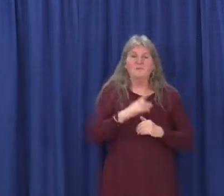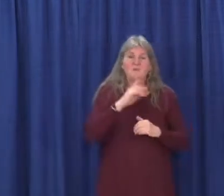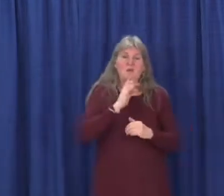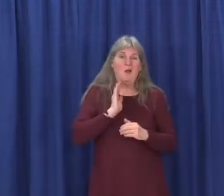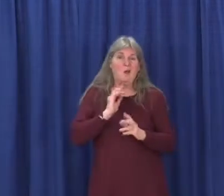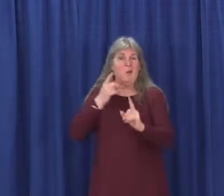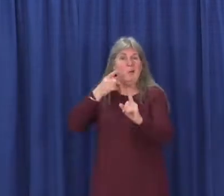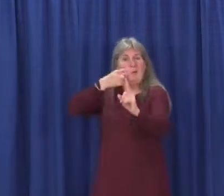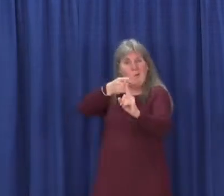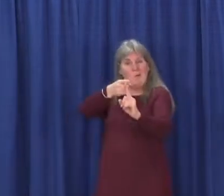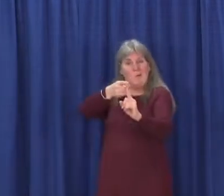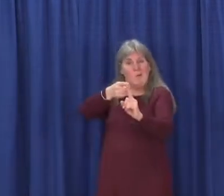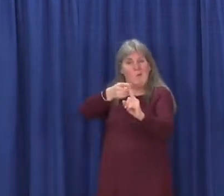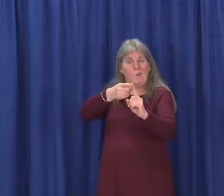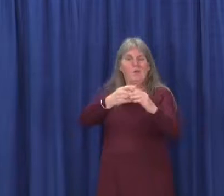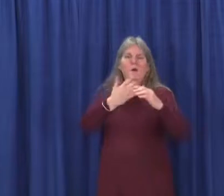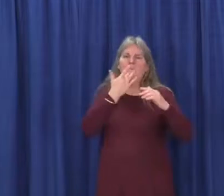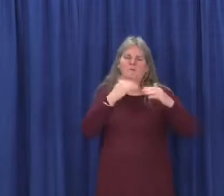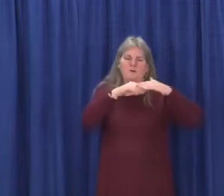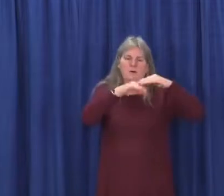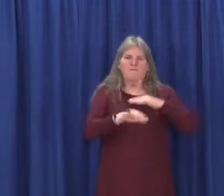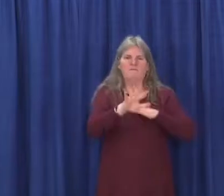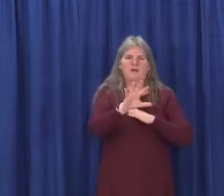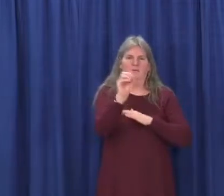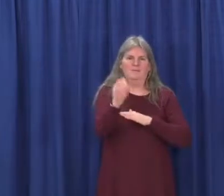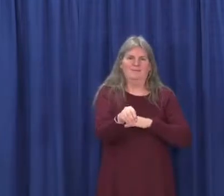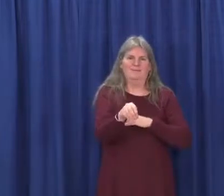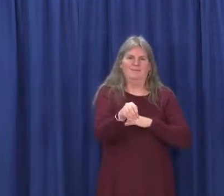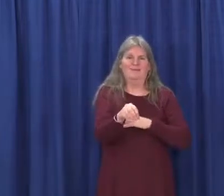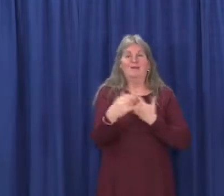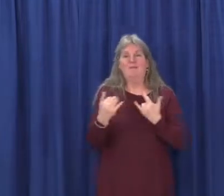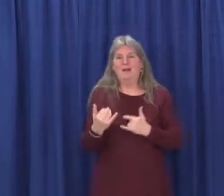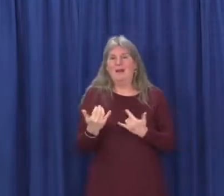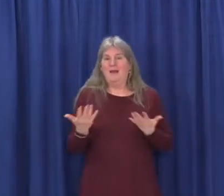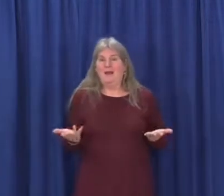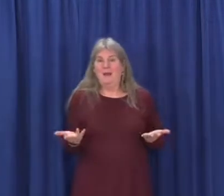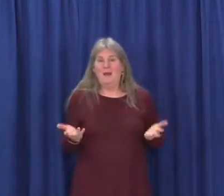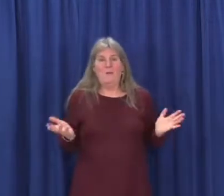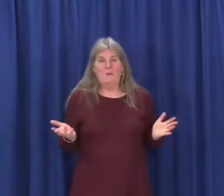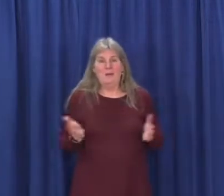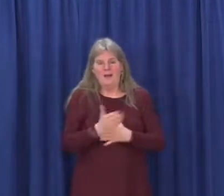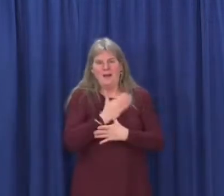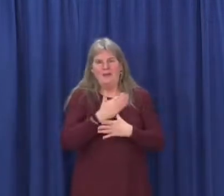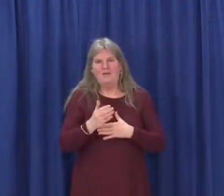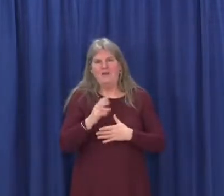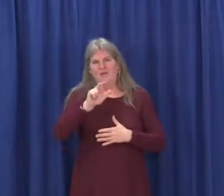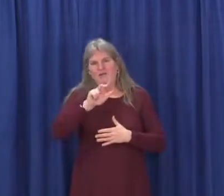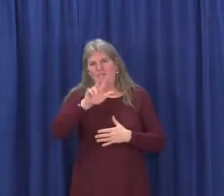positivity to be less than 5%. And currently, our seven-day average is 35%.